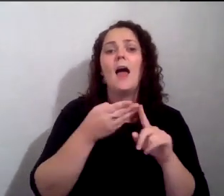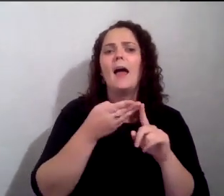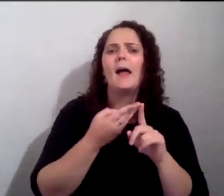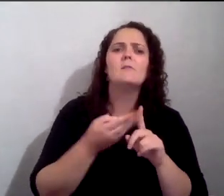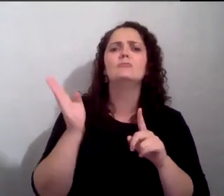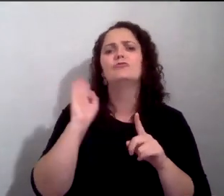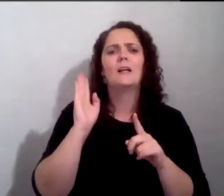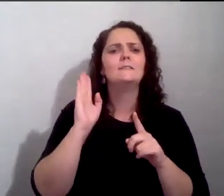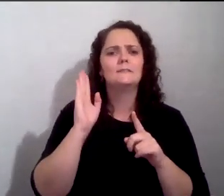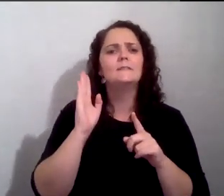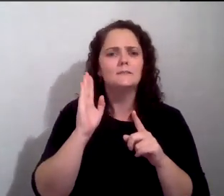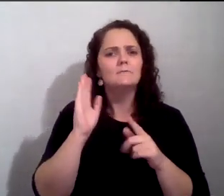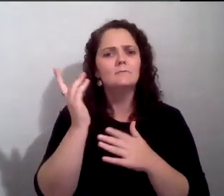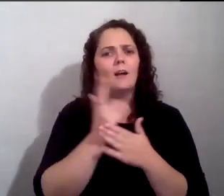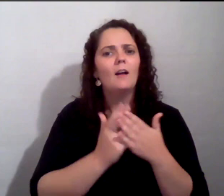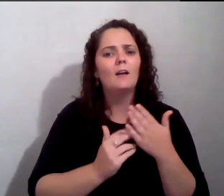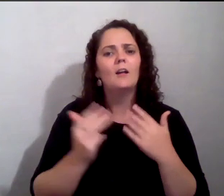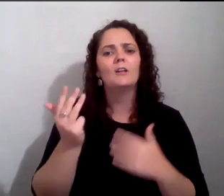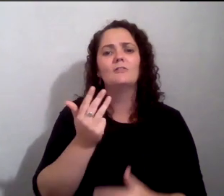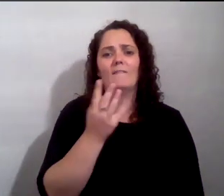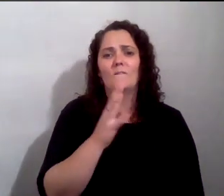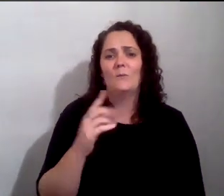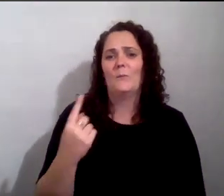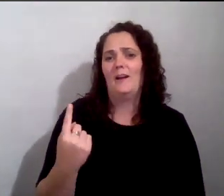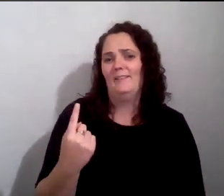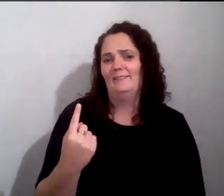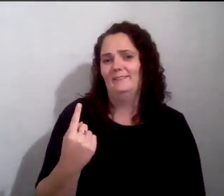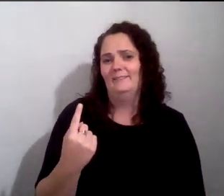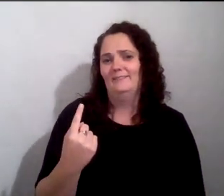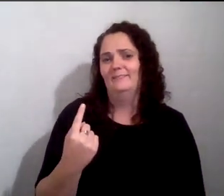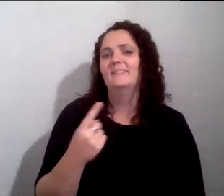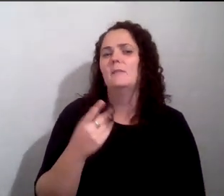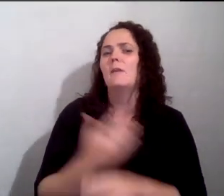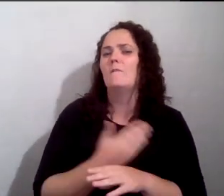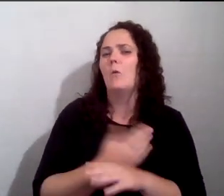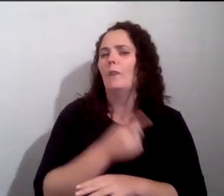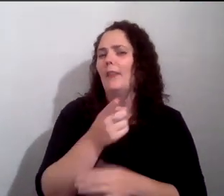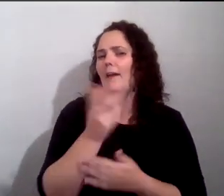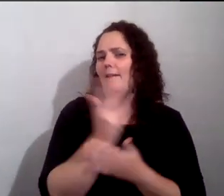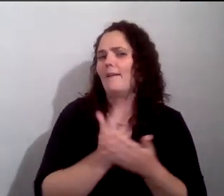a few years before this work, which is dated 1947.